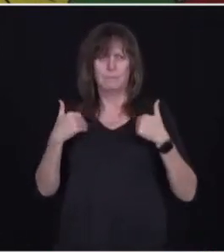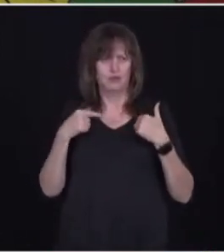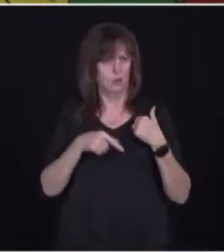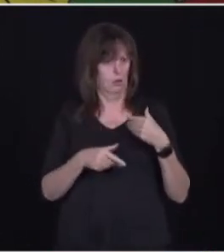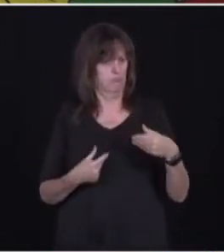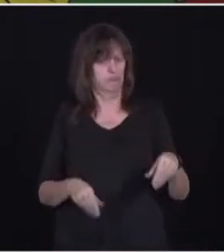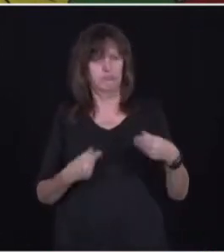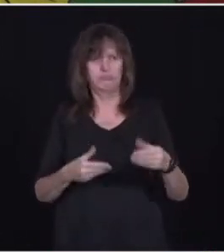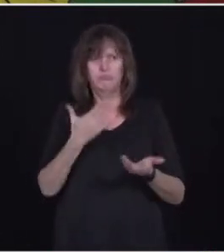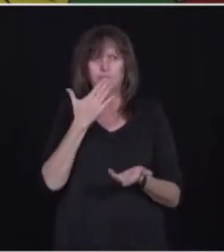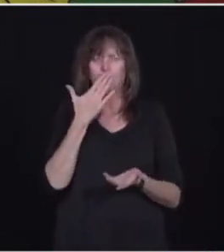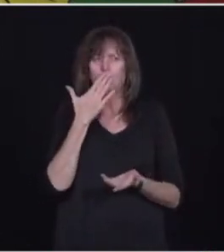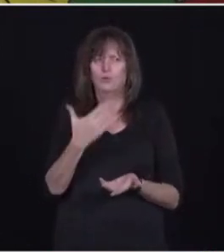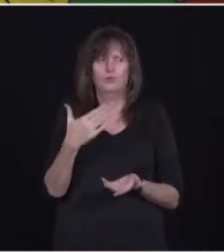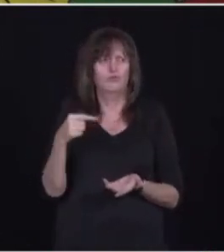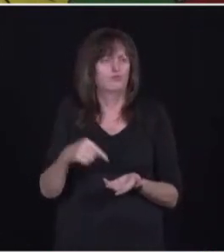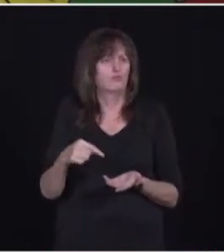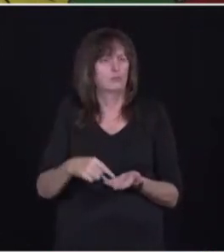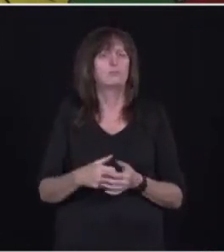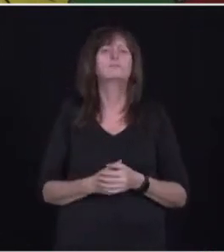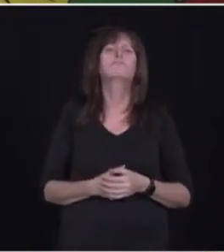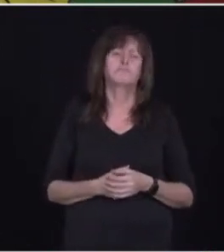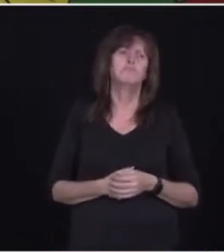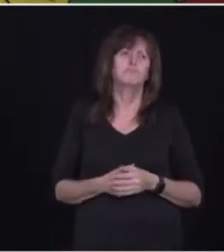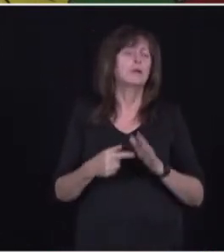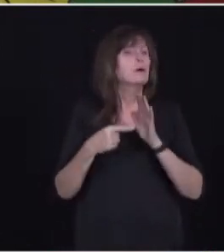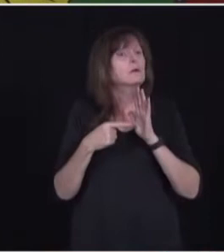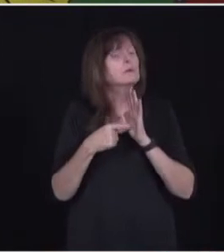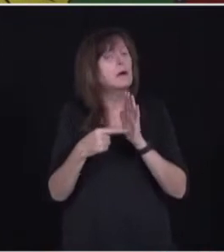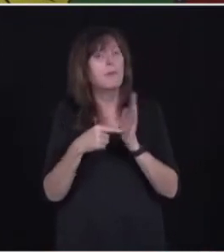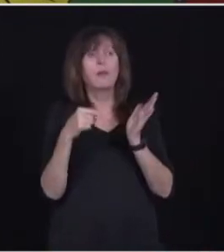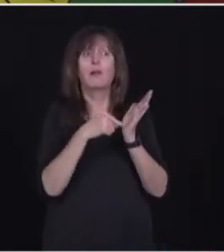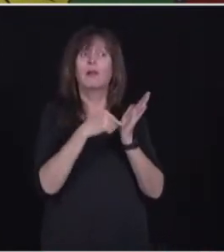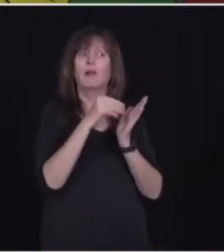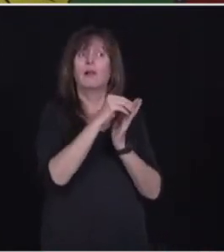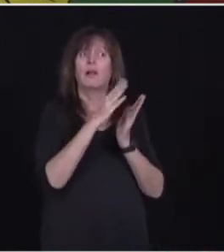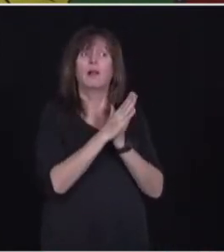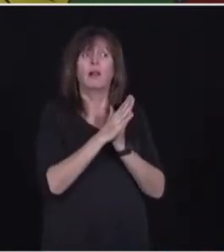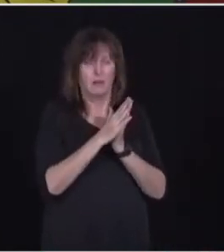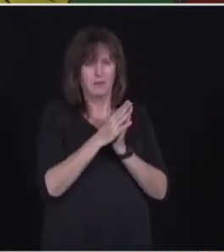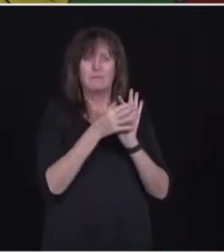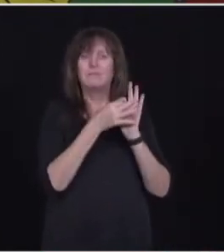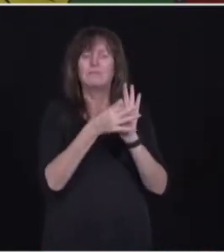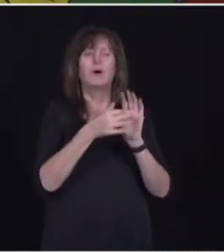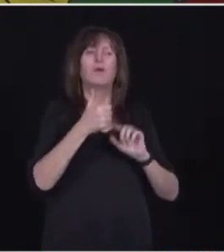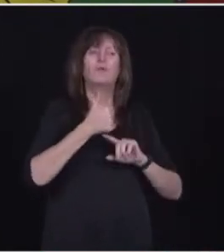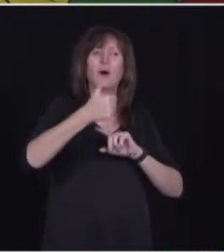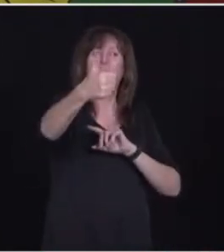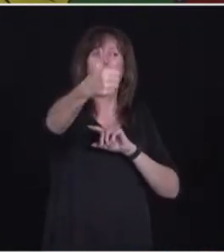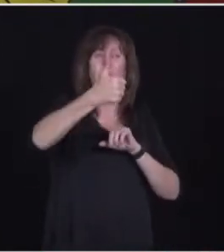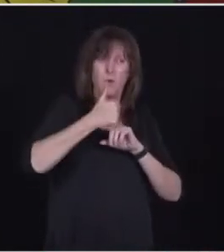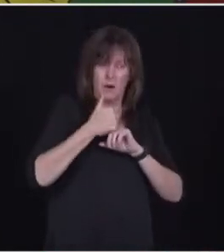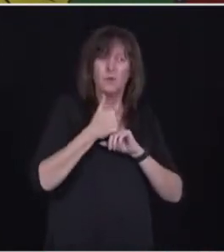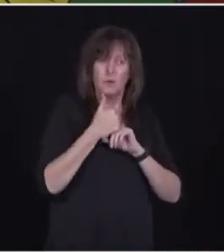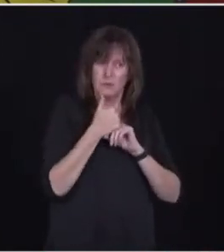and there is some great stuff in there, I'll tell you. With some of the report on the transportation